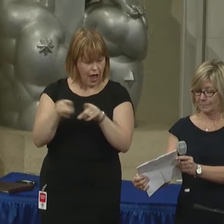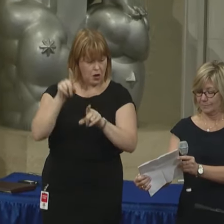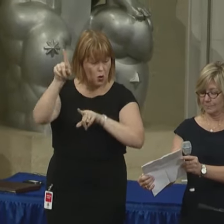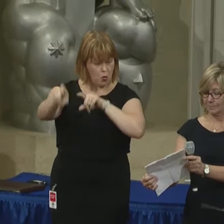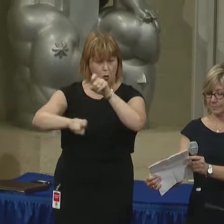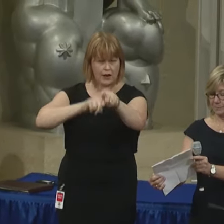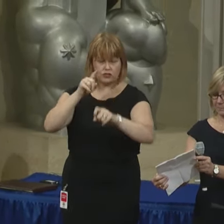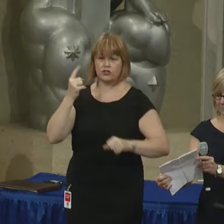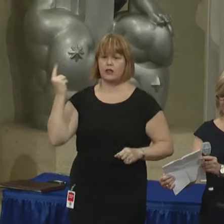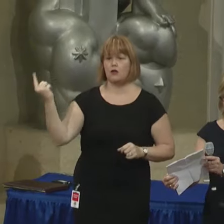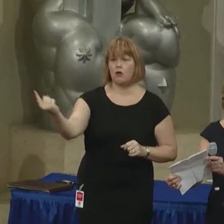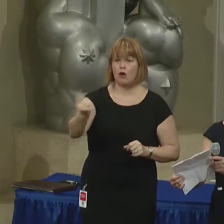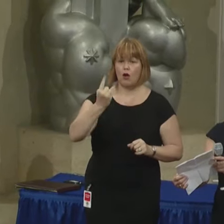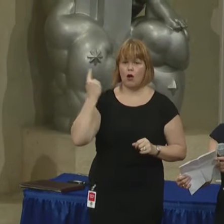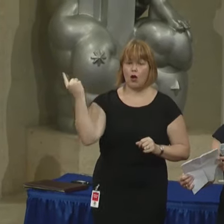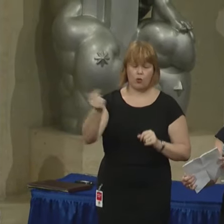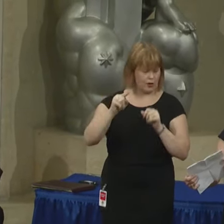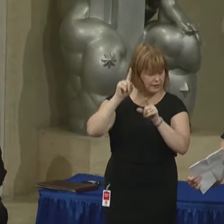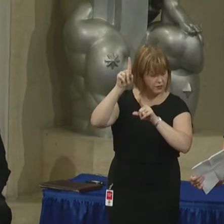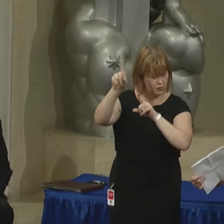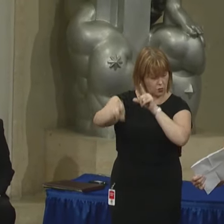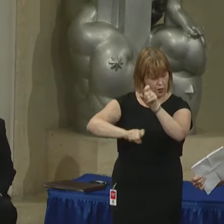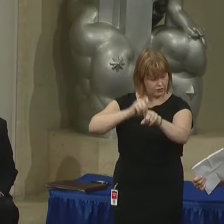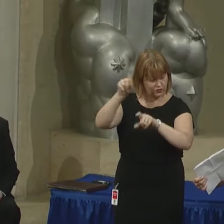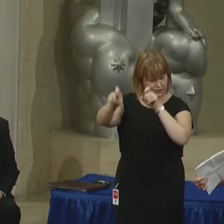ALWAYS QUESTIONING.